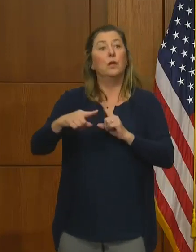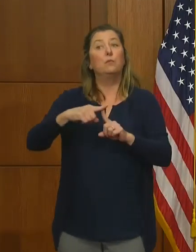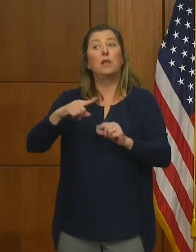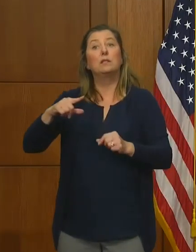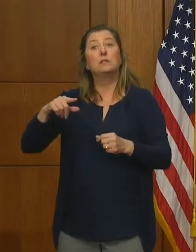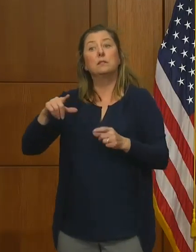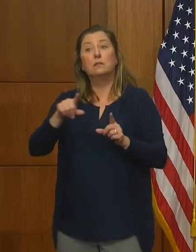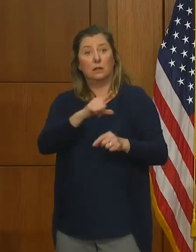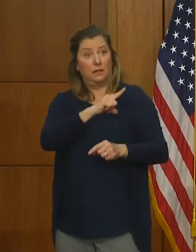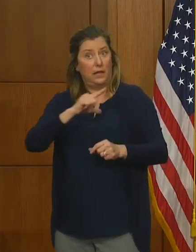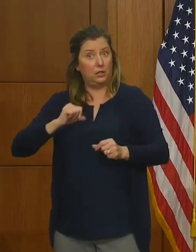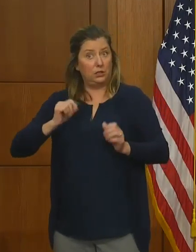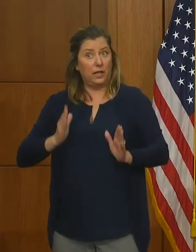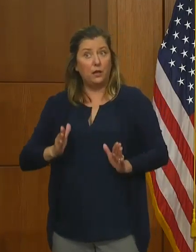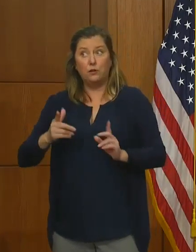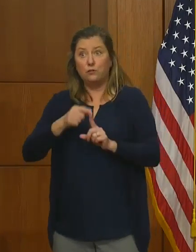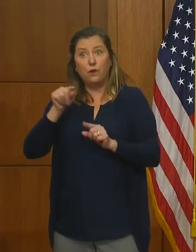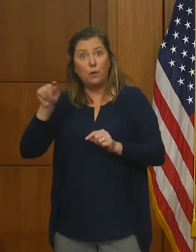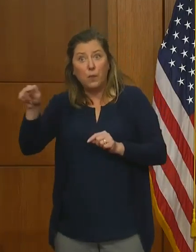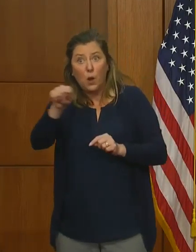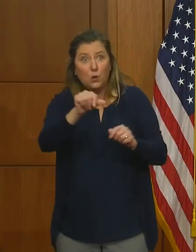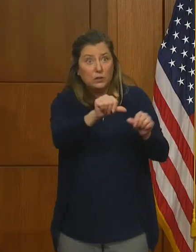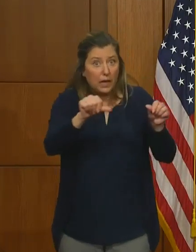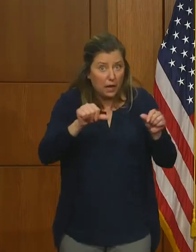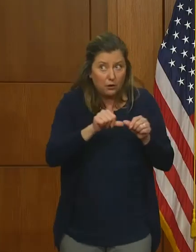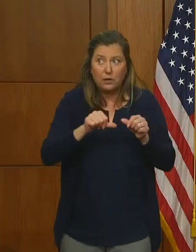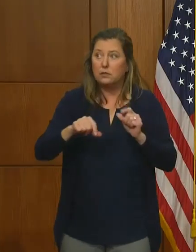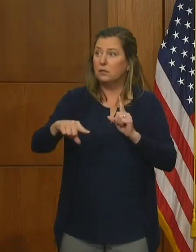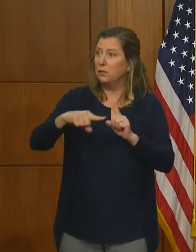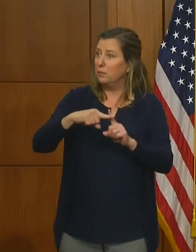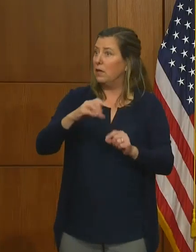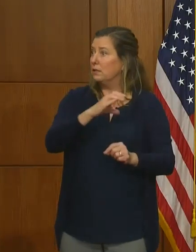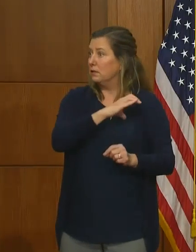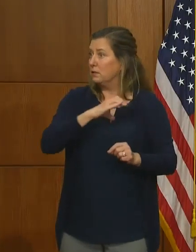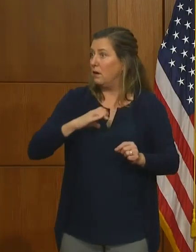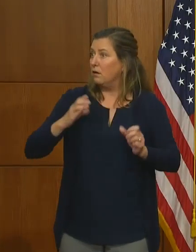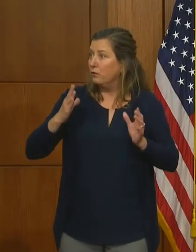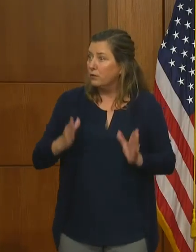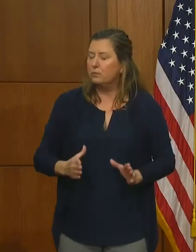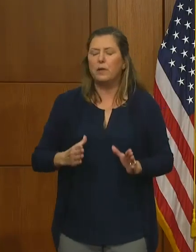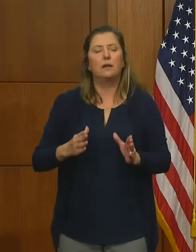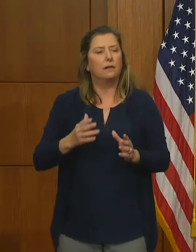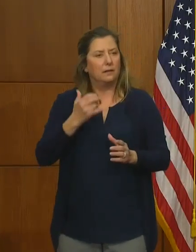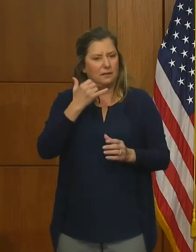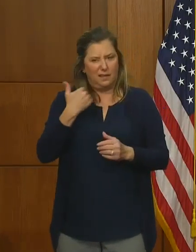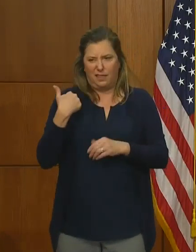I'VE HAD GREAT INPUT- FROM OUR LEGISLATORS WHO REPRESENT THAT